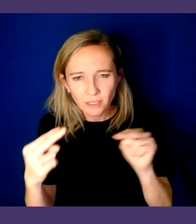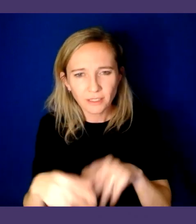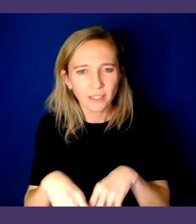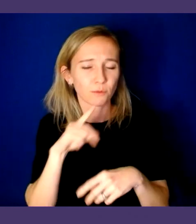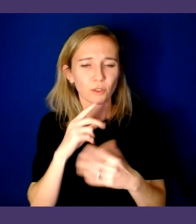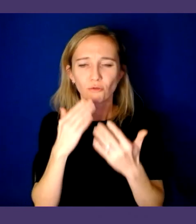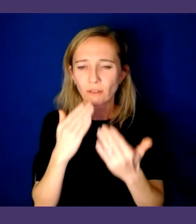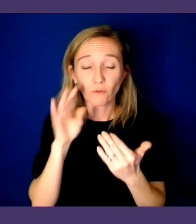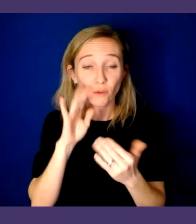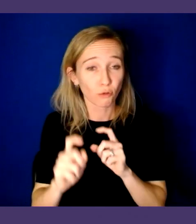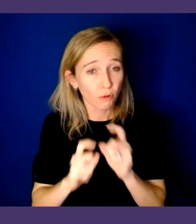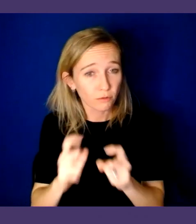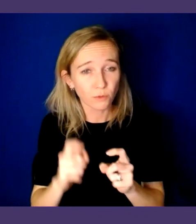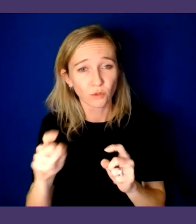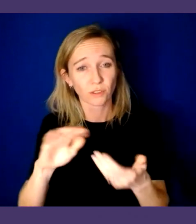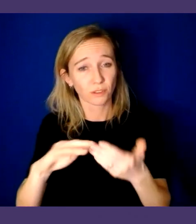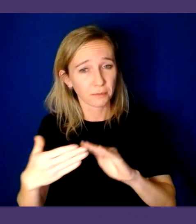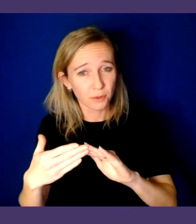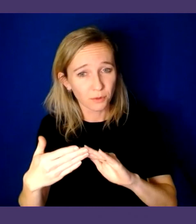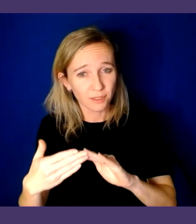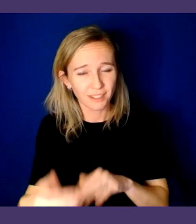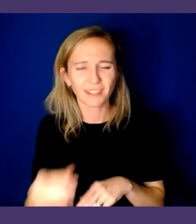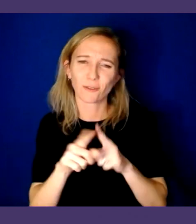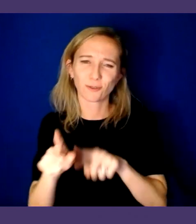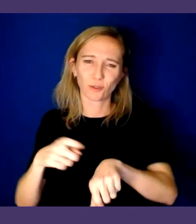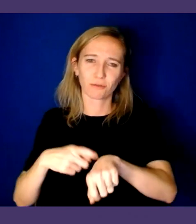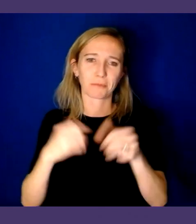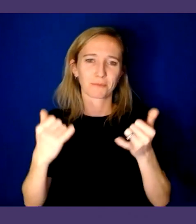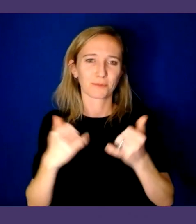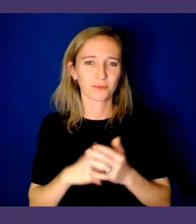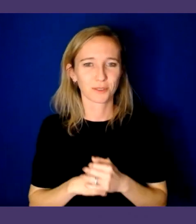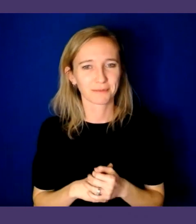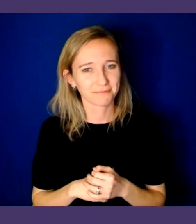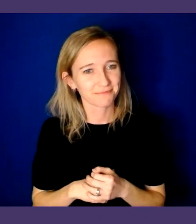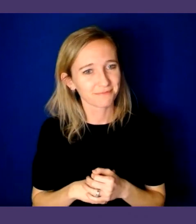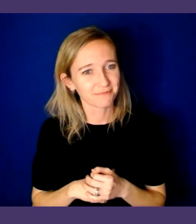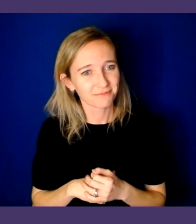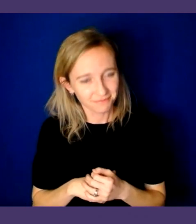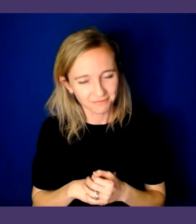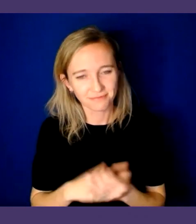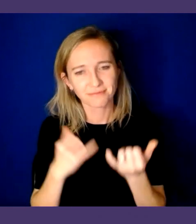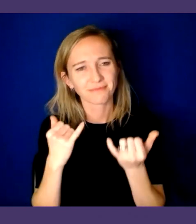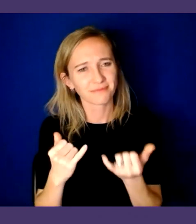to the community and also for your time today. I also want to extend a thanks to the audience